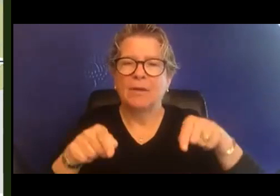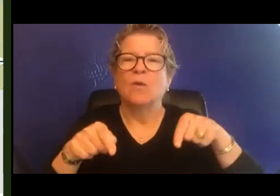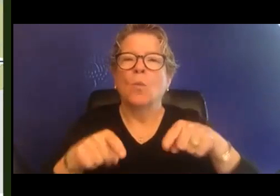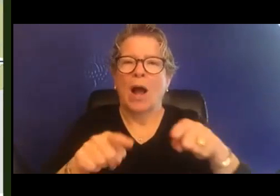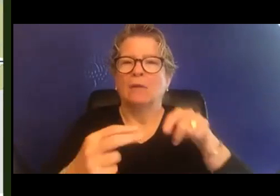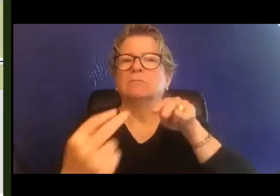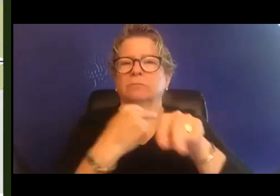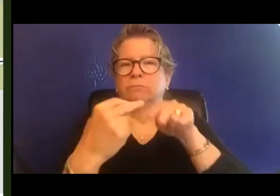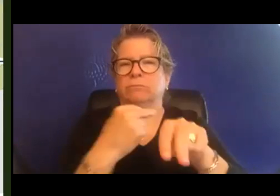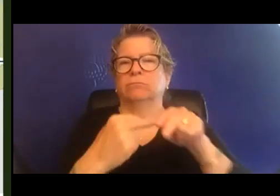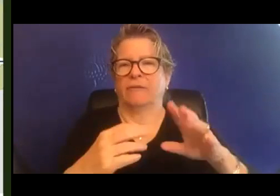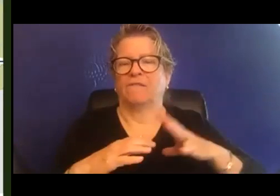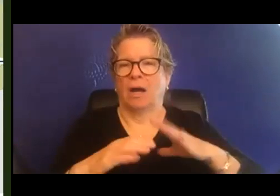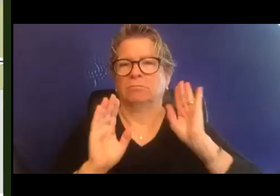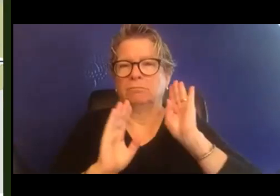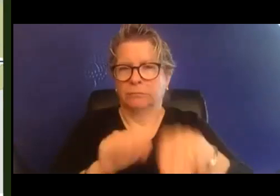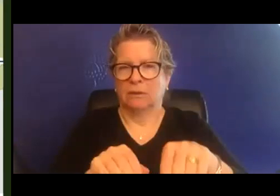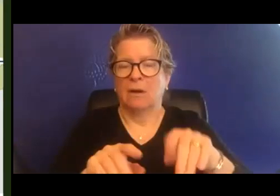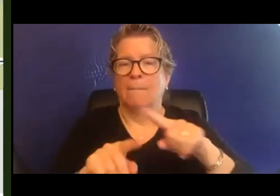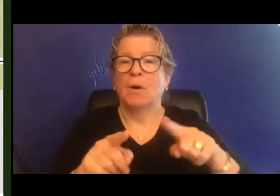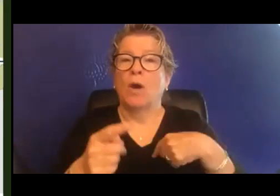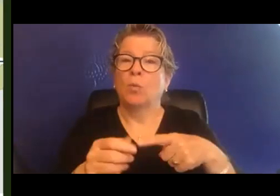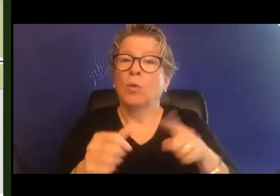But when we are first starting, there will be some road closures there.